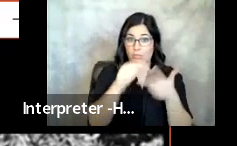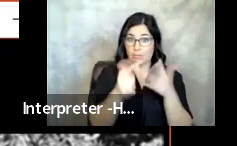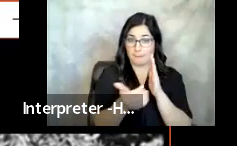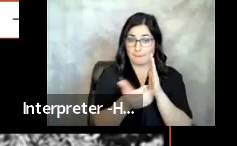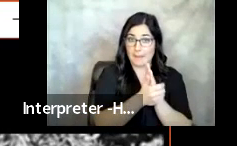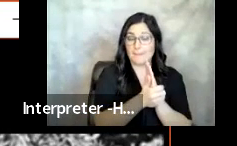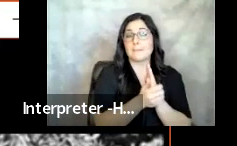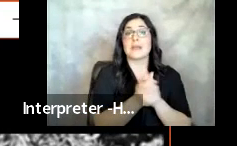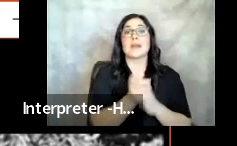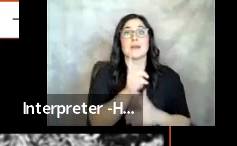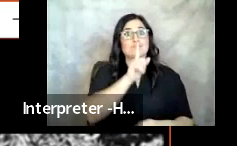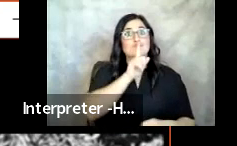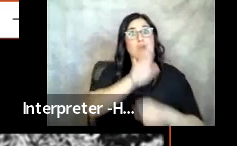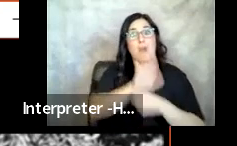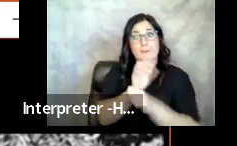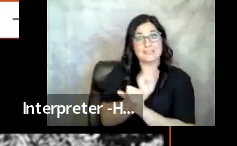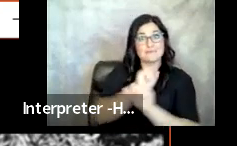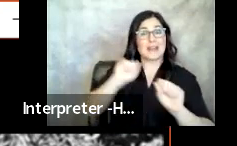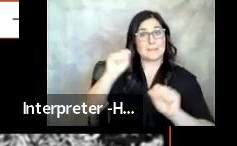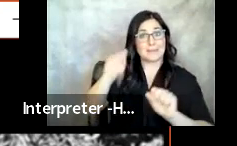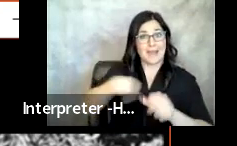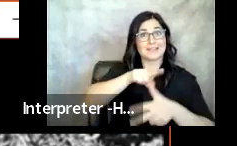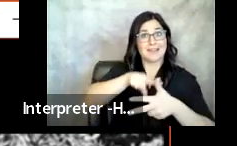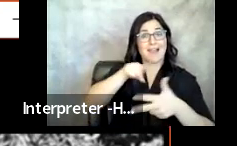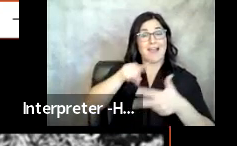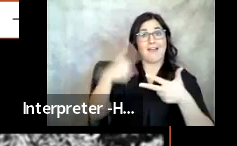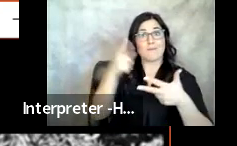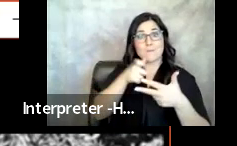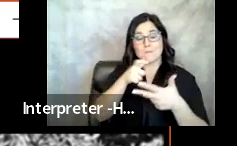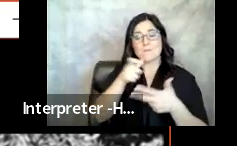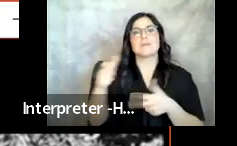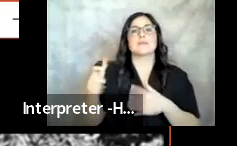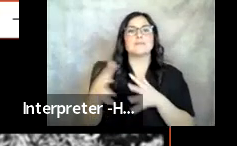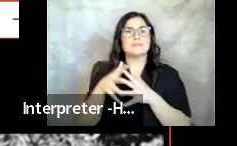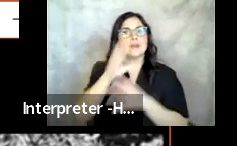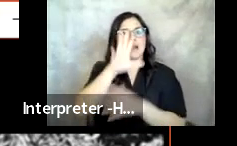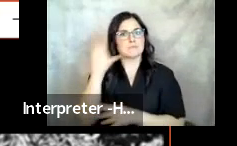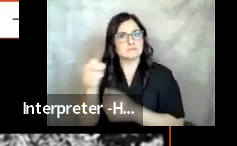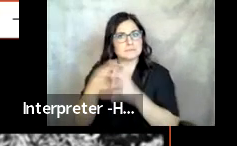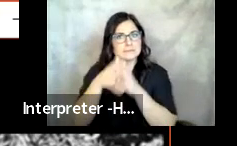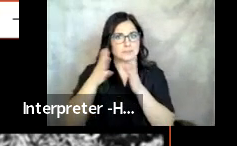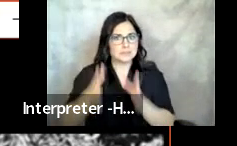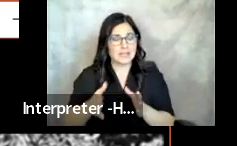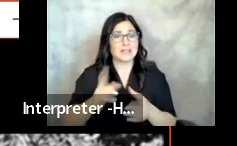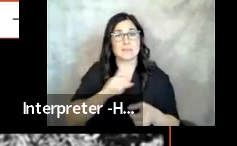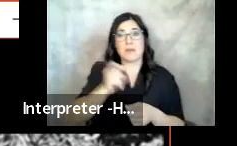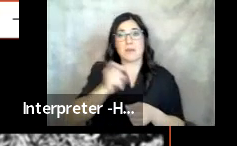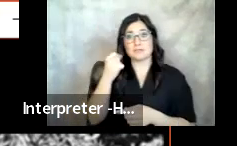Promises of freedom for African-Americans. That by the 1896.